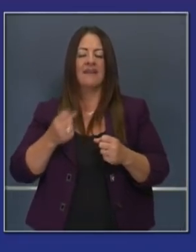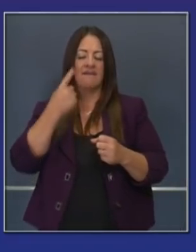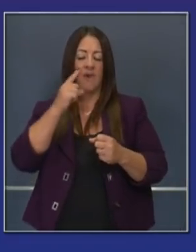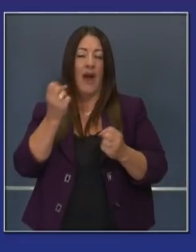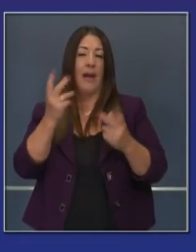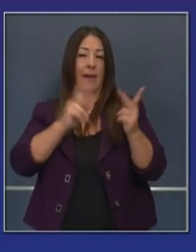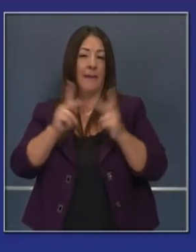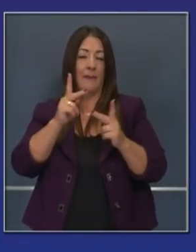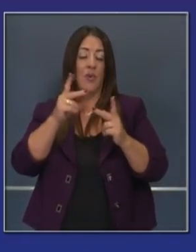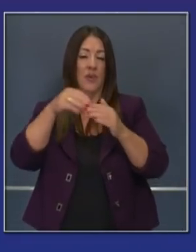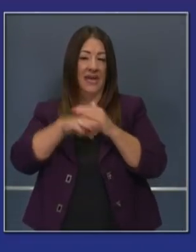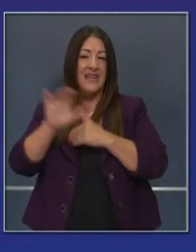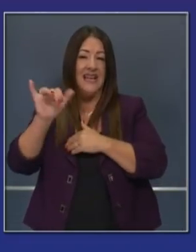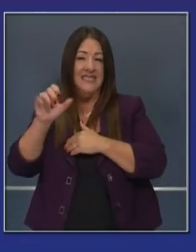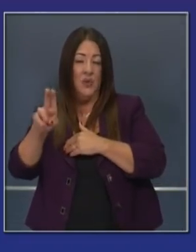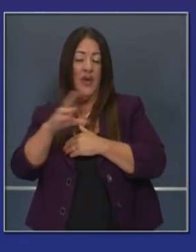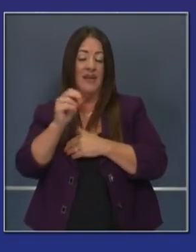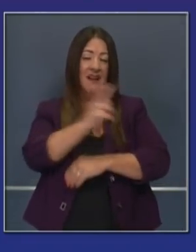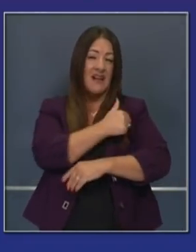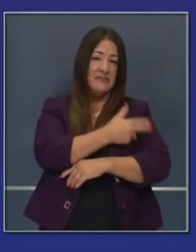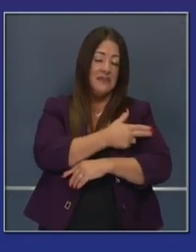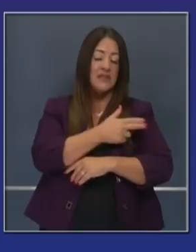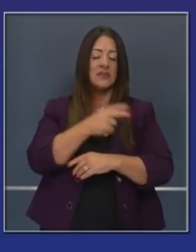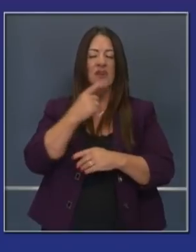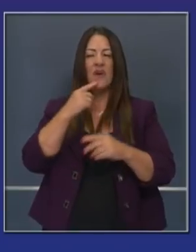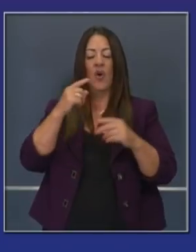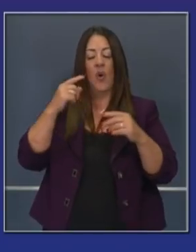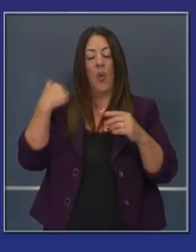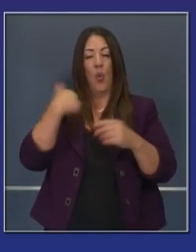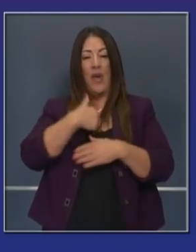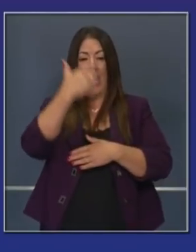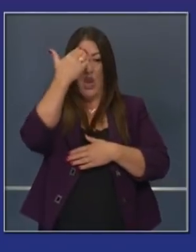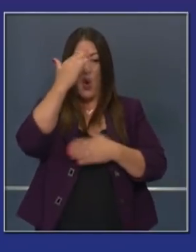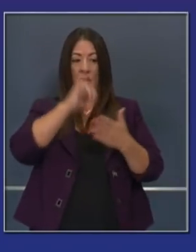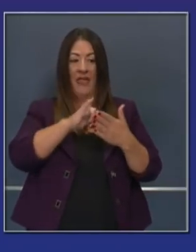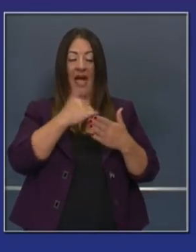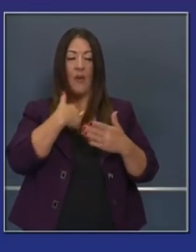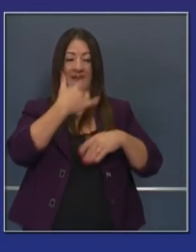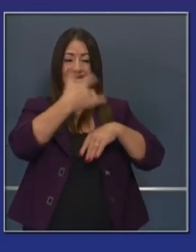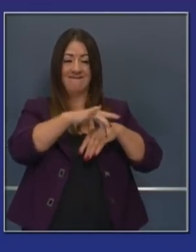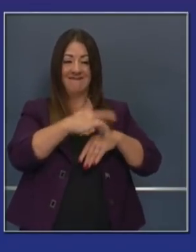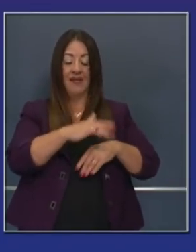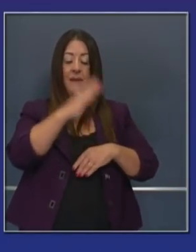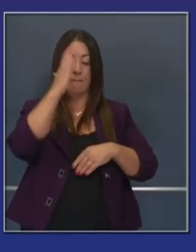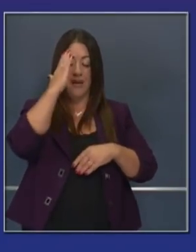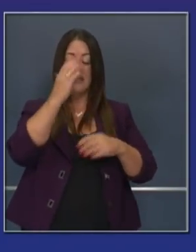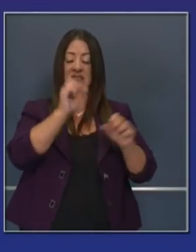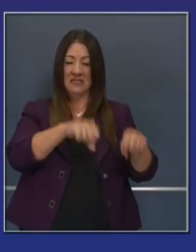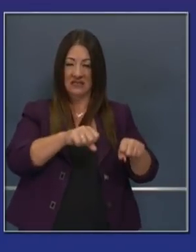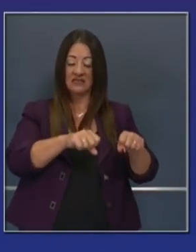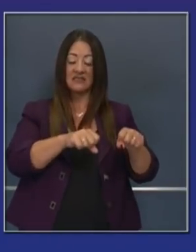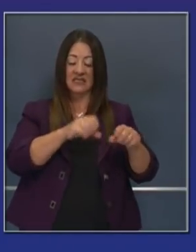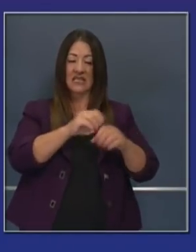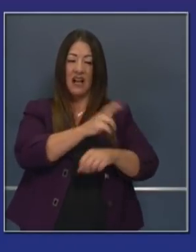BELOW WHERE WE HAVE BEEN FOR QUITE SOME TIME IN TERMS OF